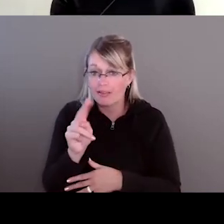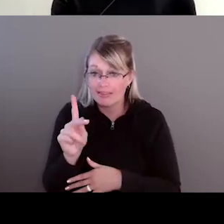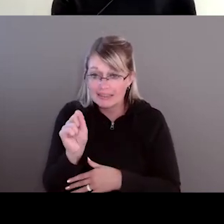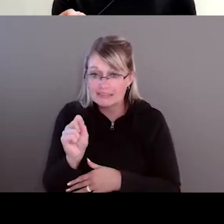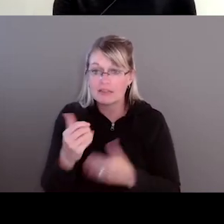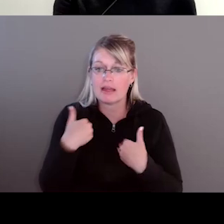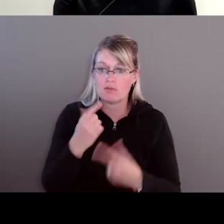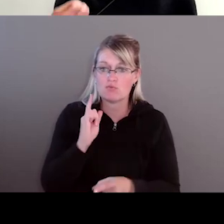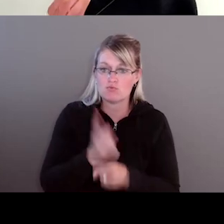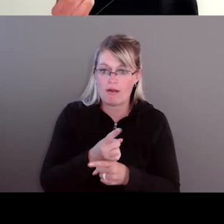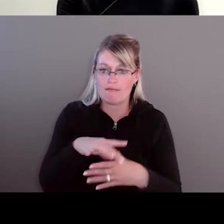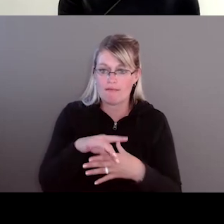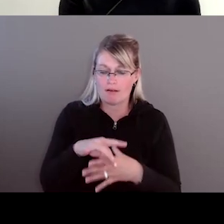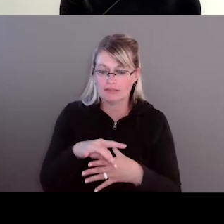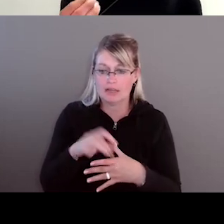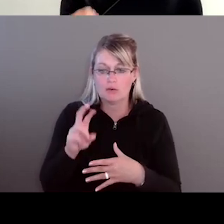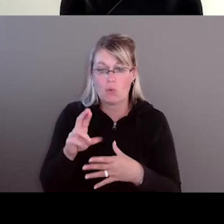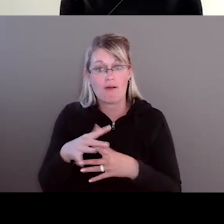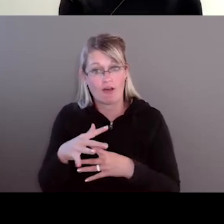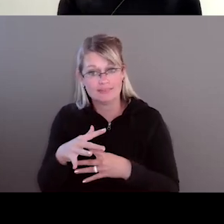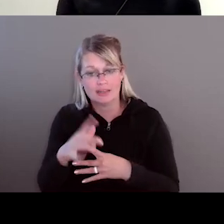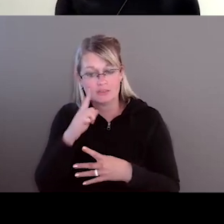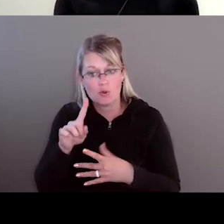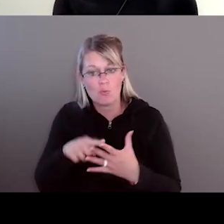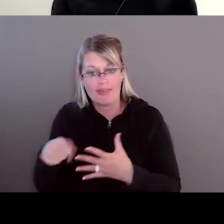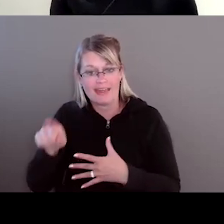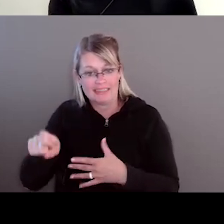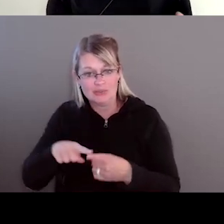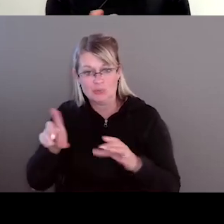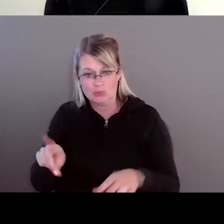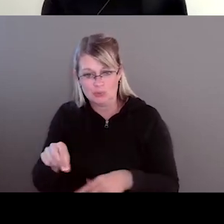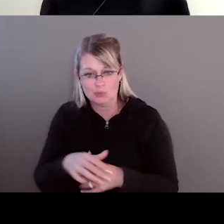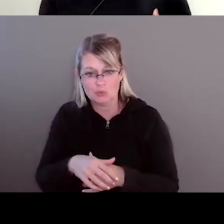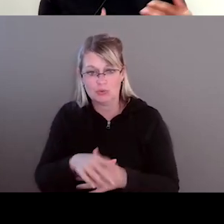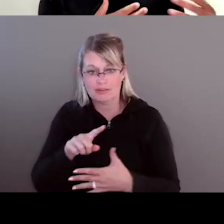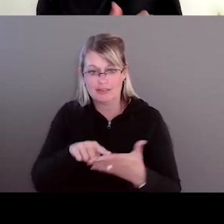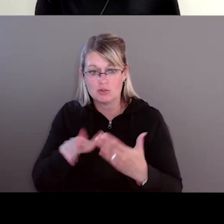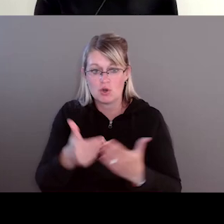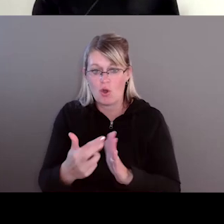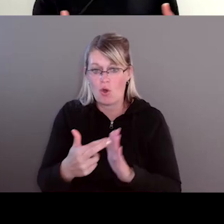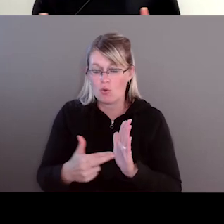correct content or context for what they need to do. These are all rules they can build into the